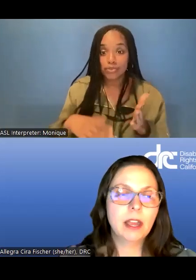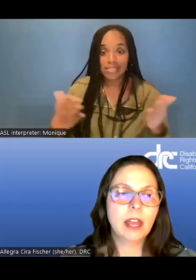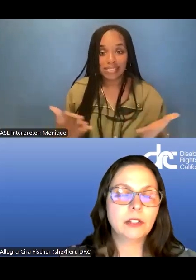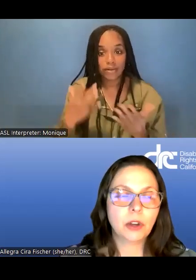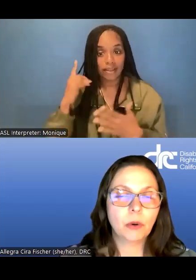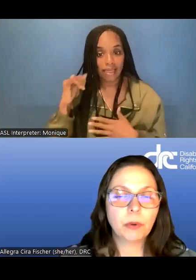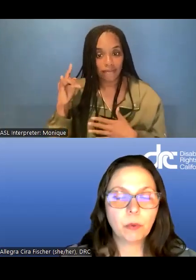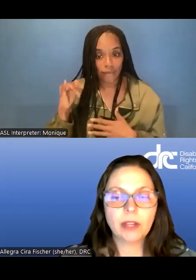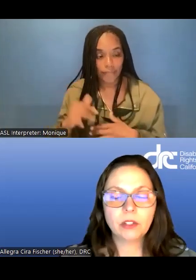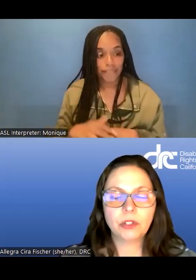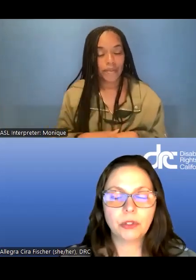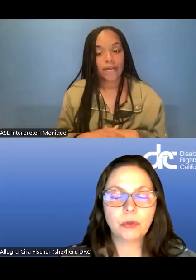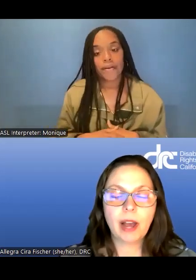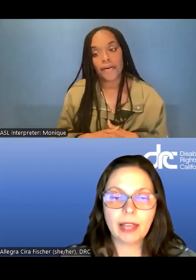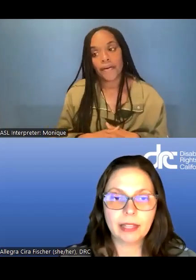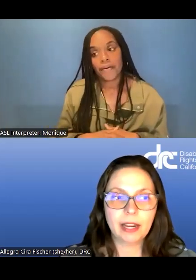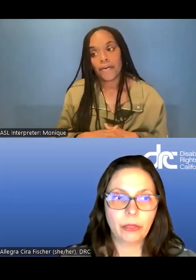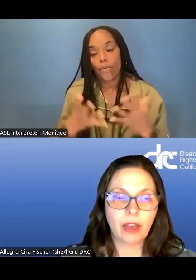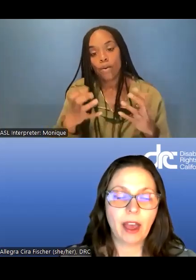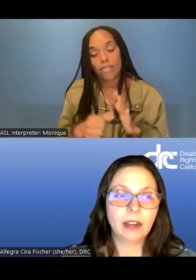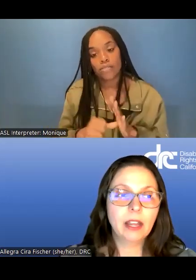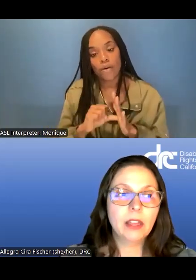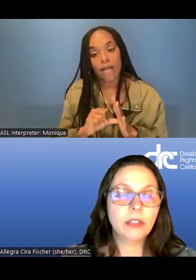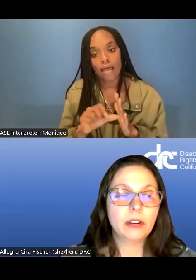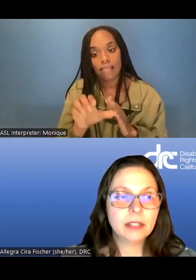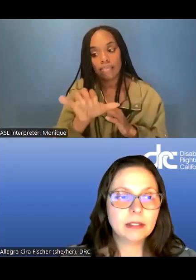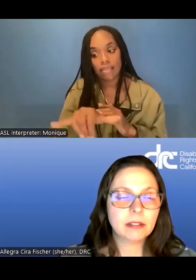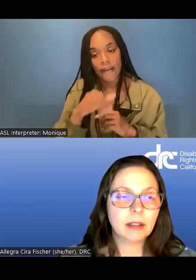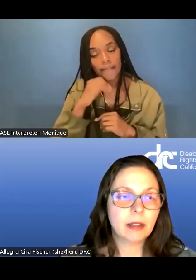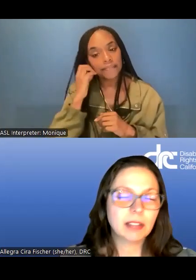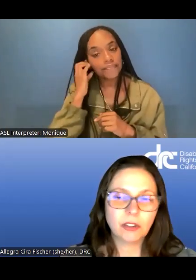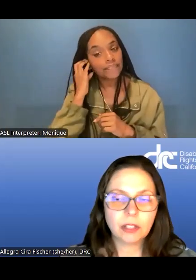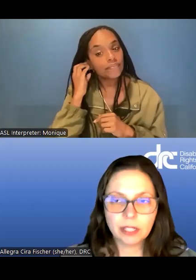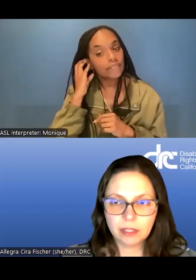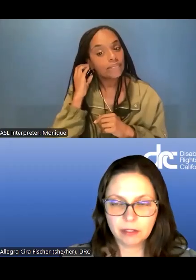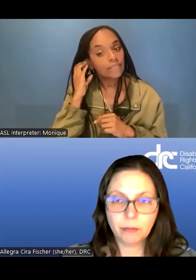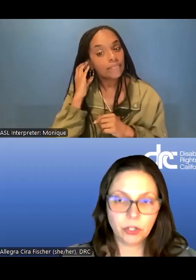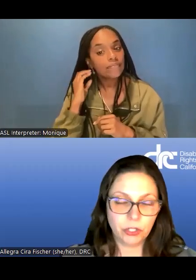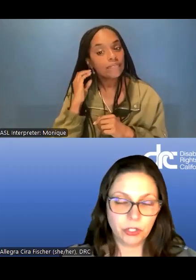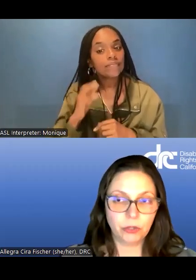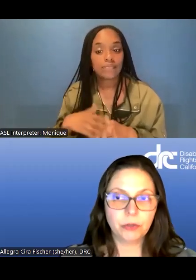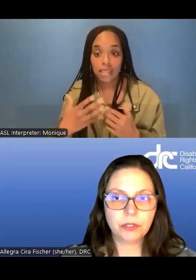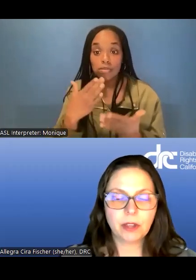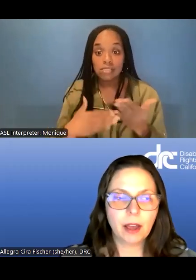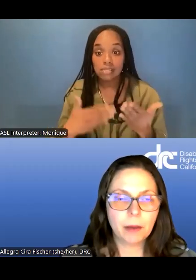And so we wanted to highlight that there is essentially some good news,